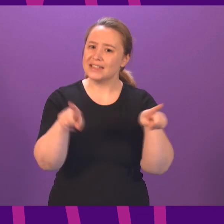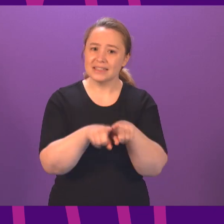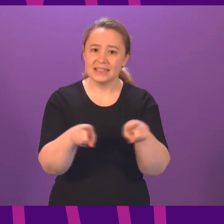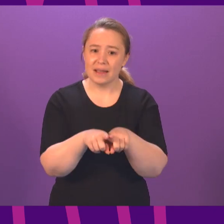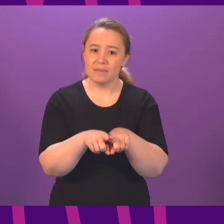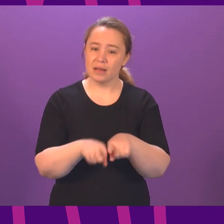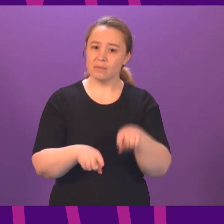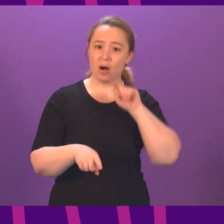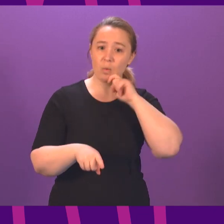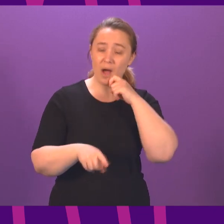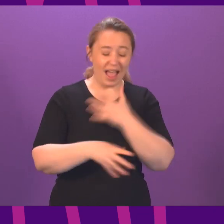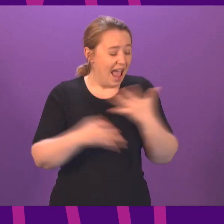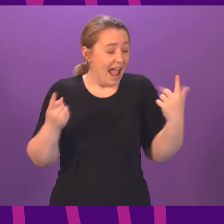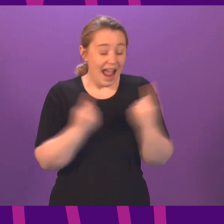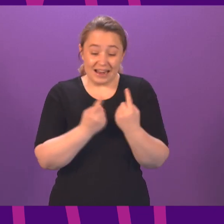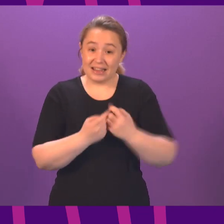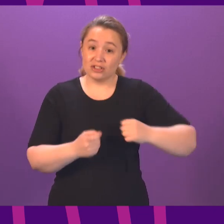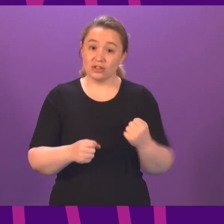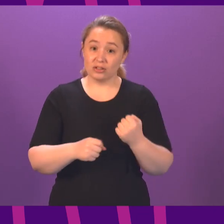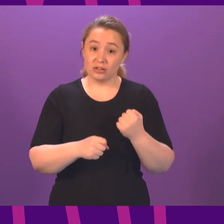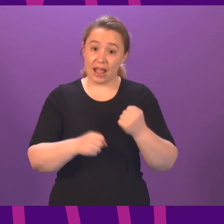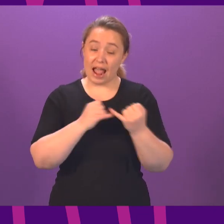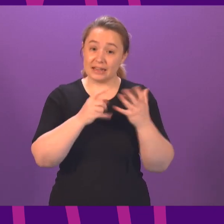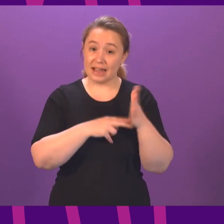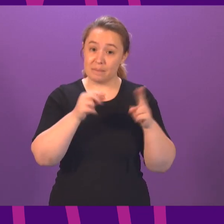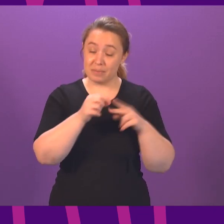will criticise whatever we do, but we will continue to get on with the job of keeping